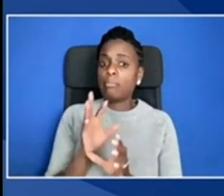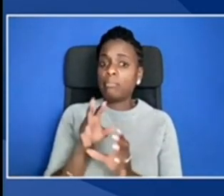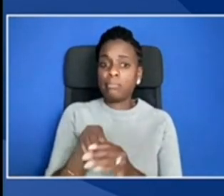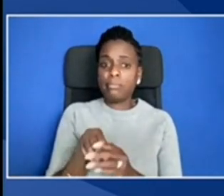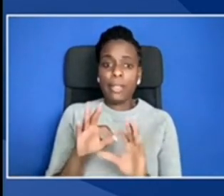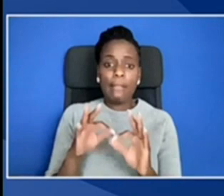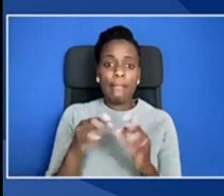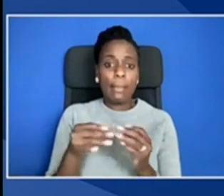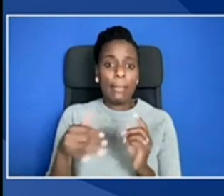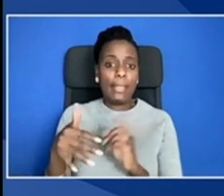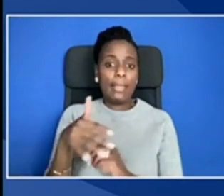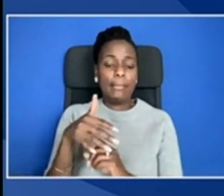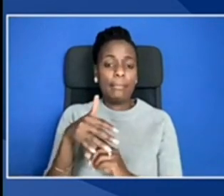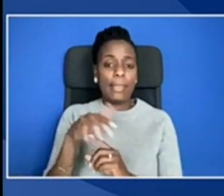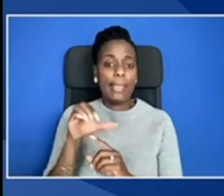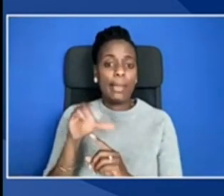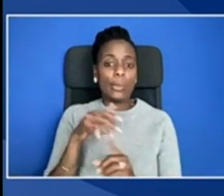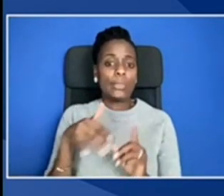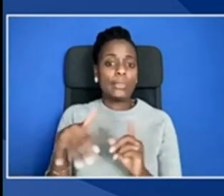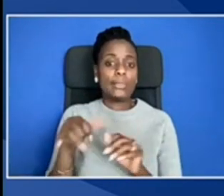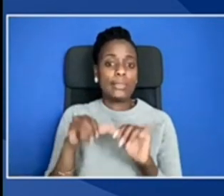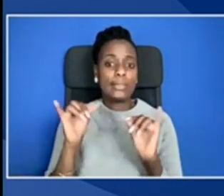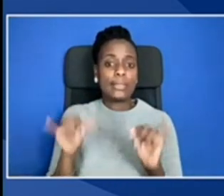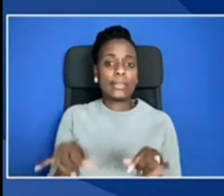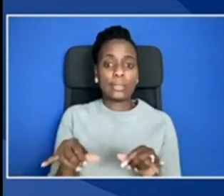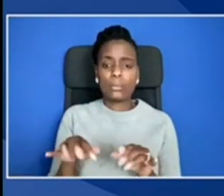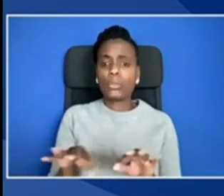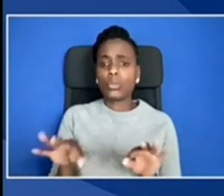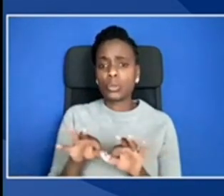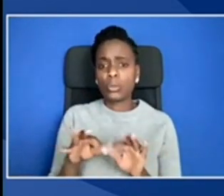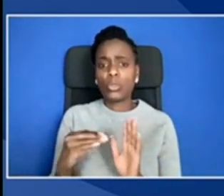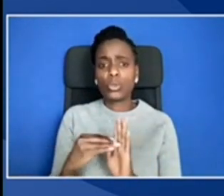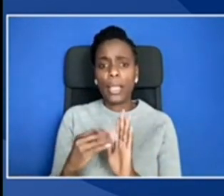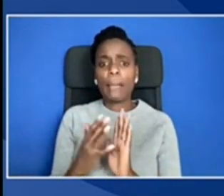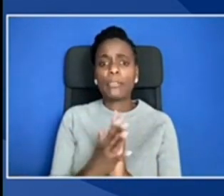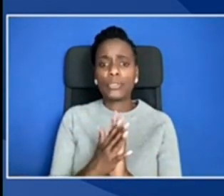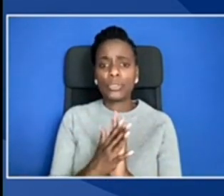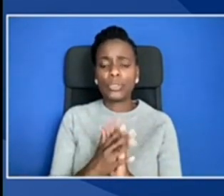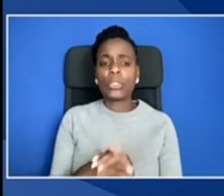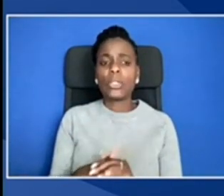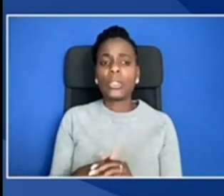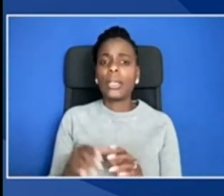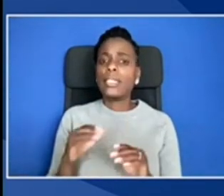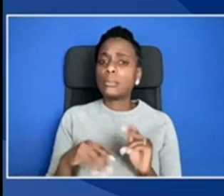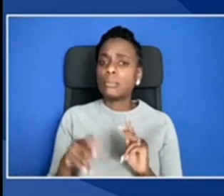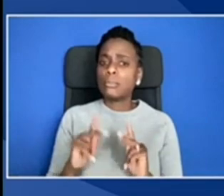able to be easily captured, especially as folks are filling out the FAFSA, filling